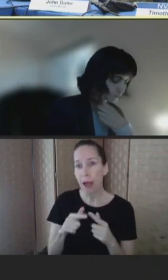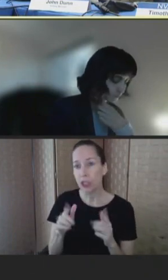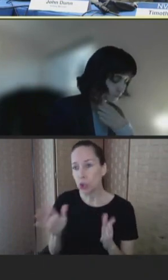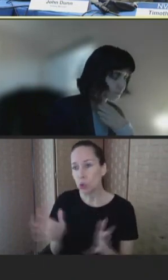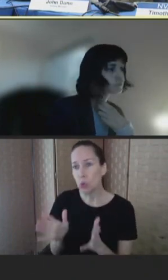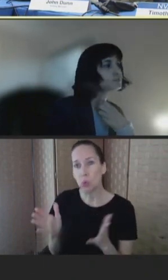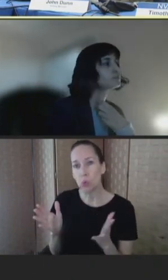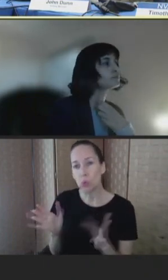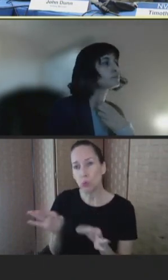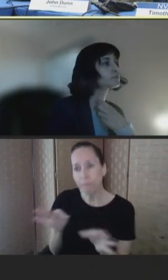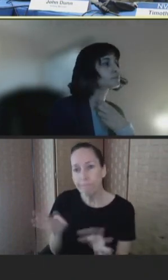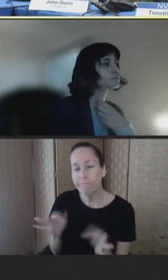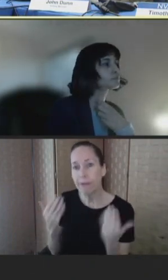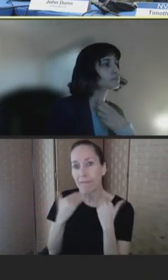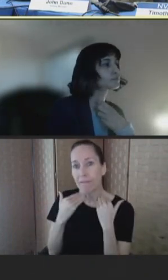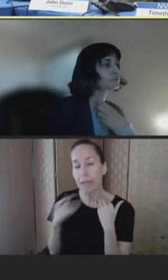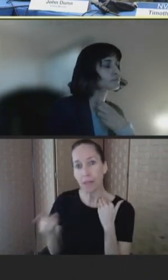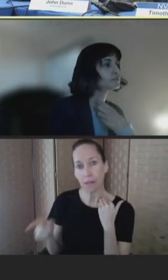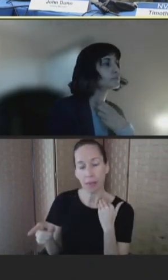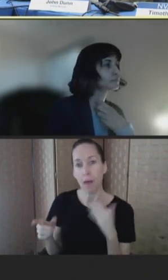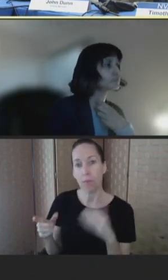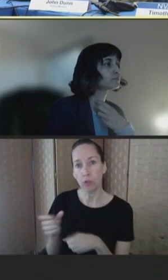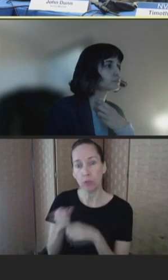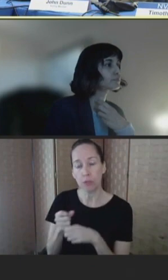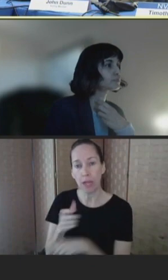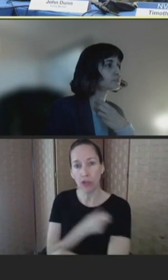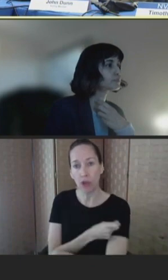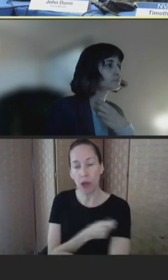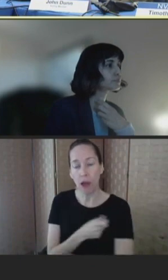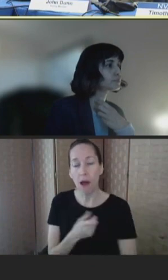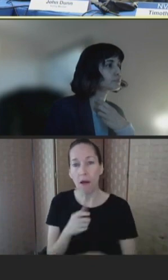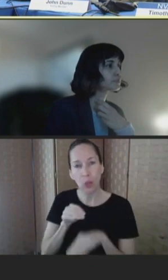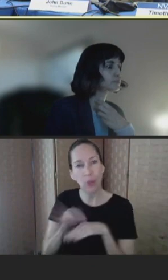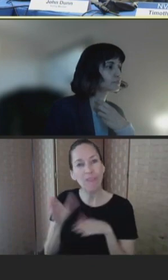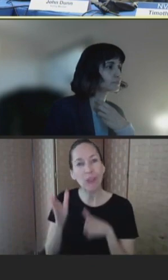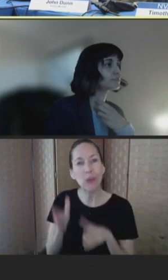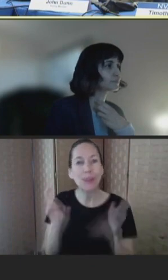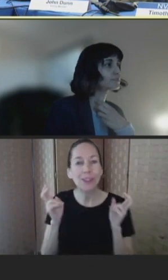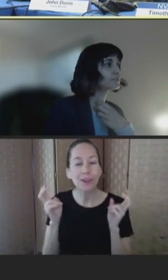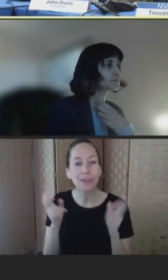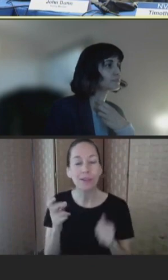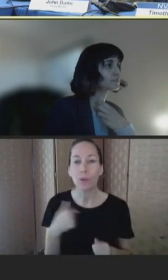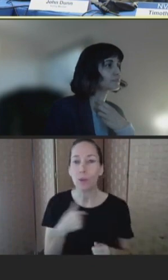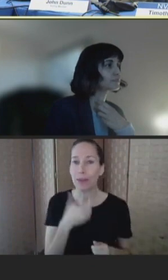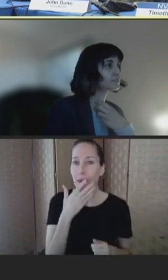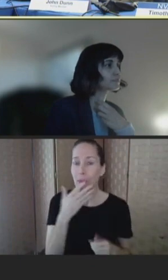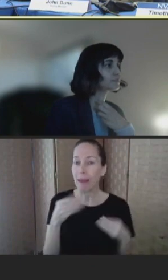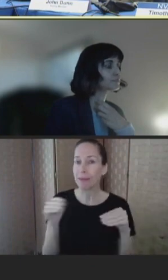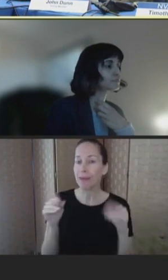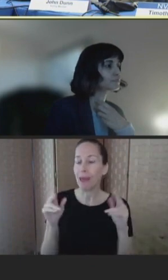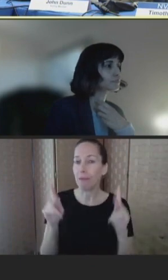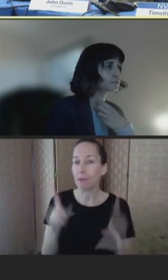that the people who are the best salespersons for any product are the ones who truly believe in it.